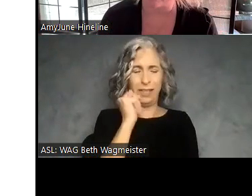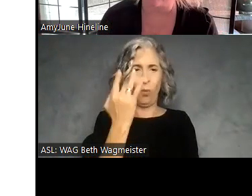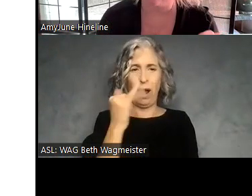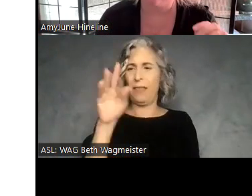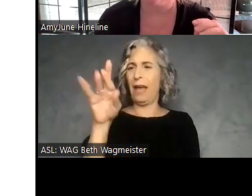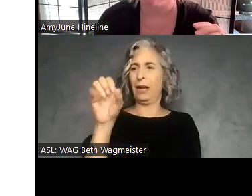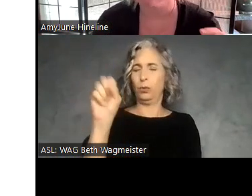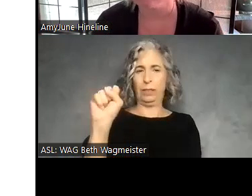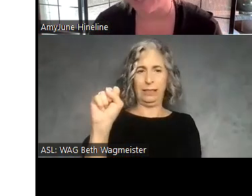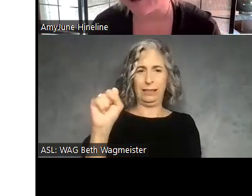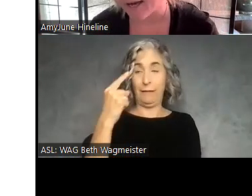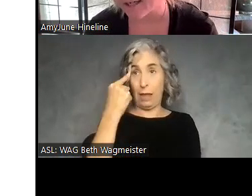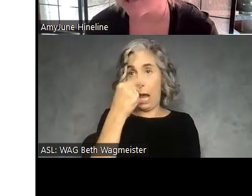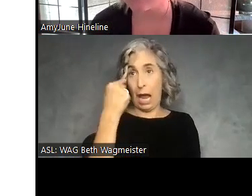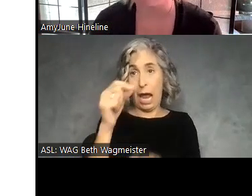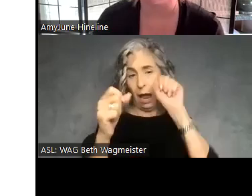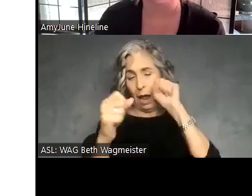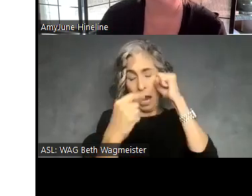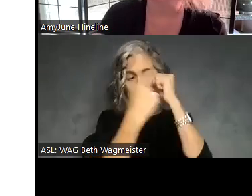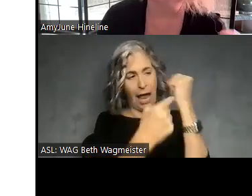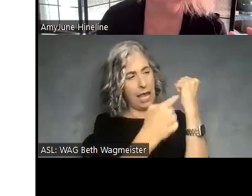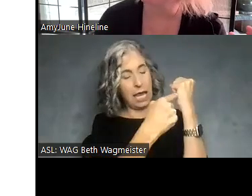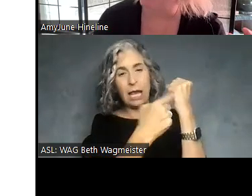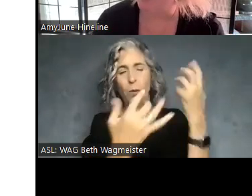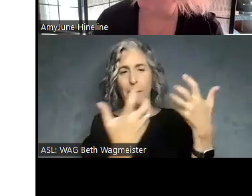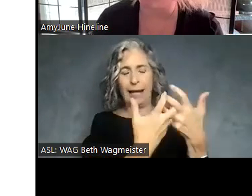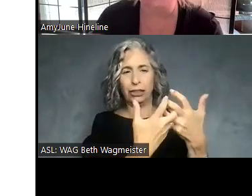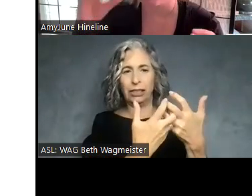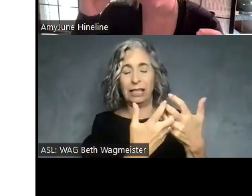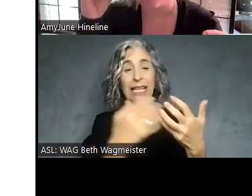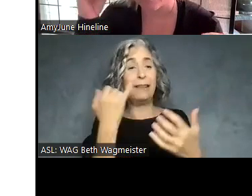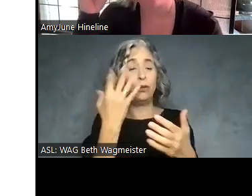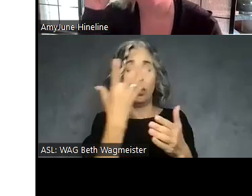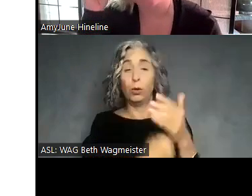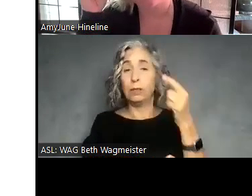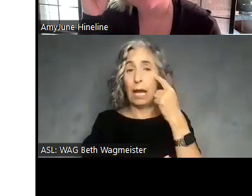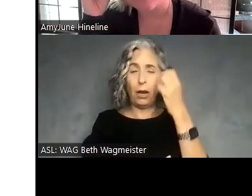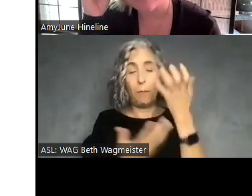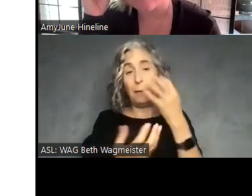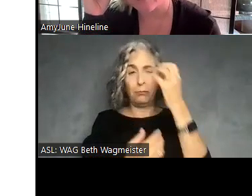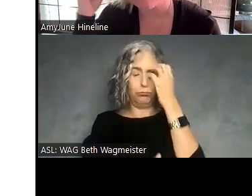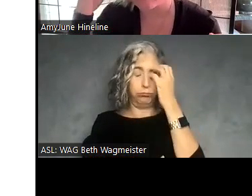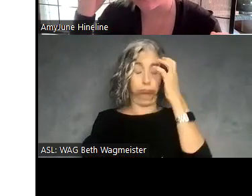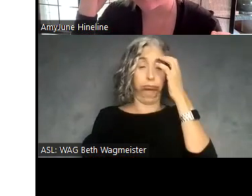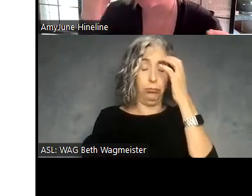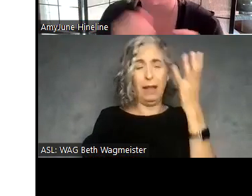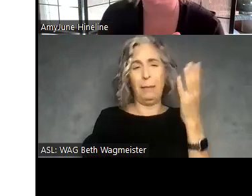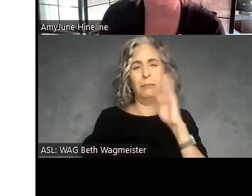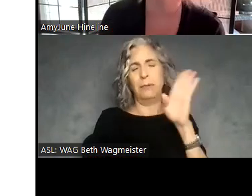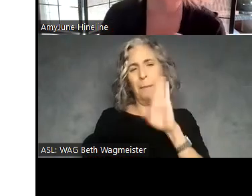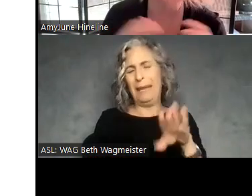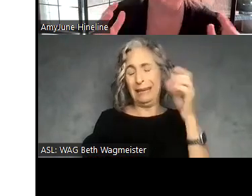the possibility that someone doesn't have any hands or they did and now they don't. Or maybe